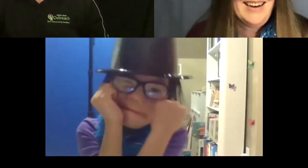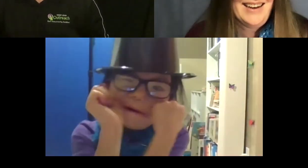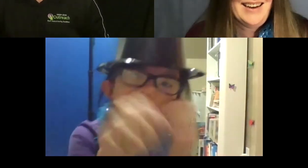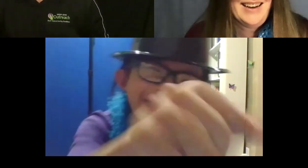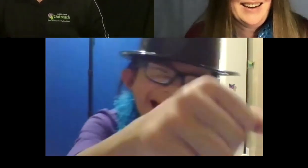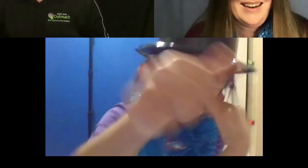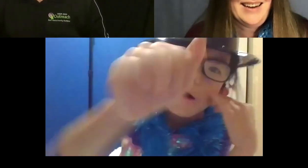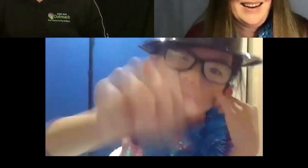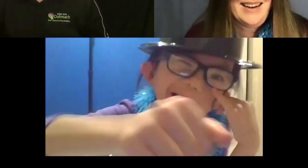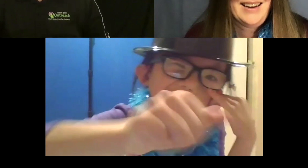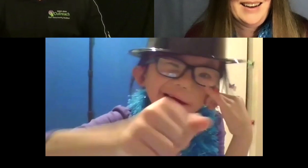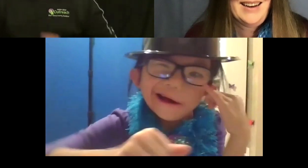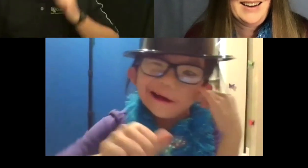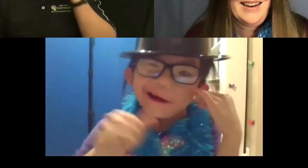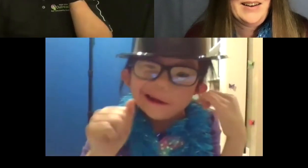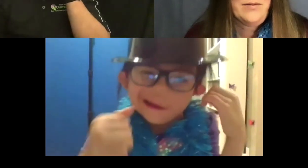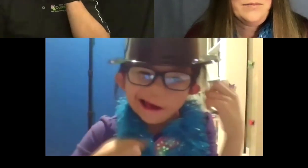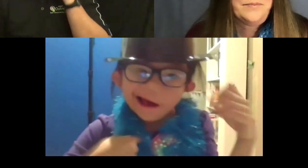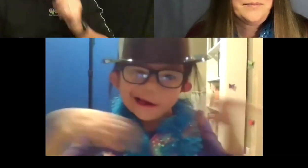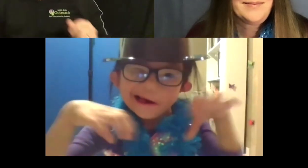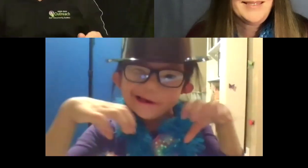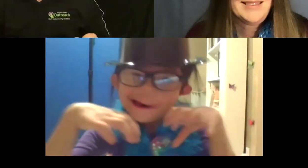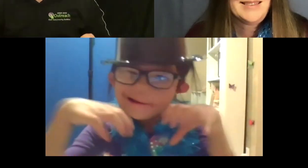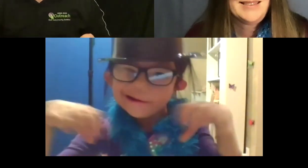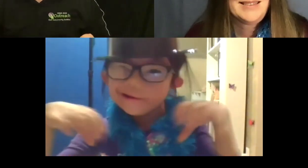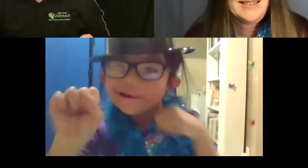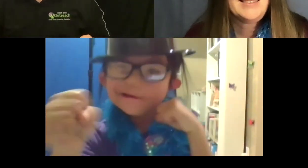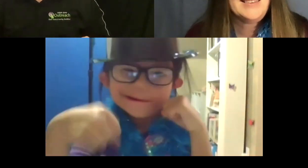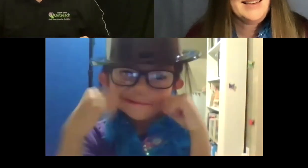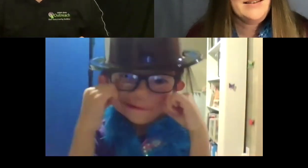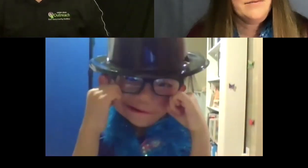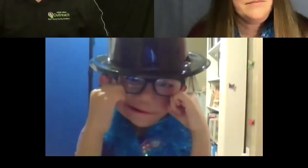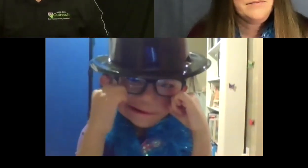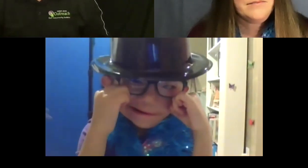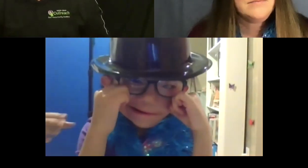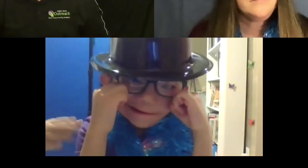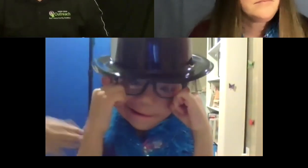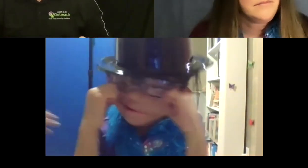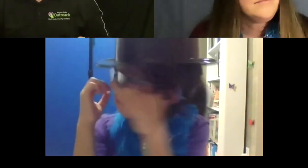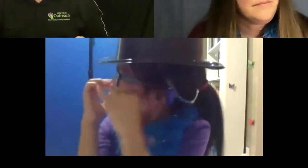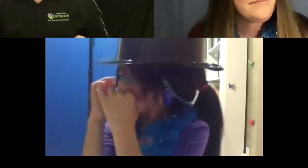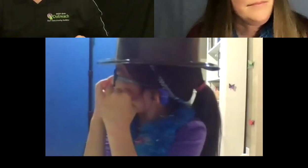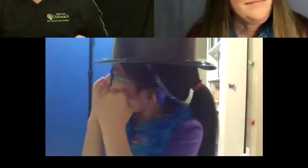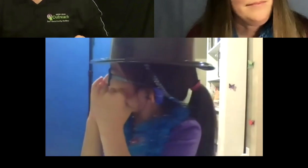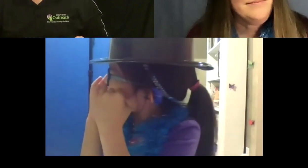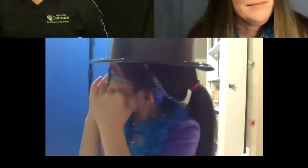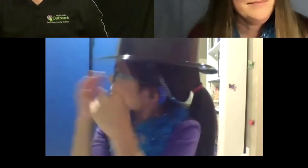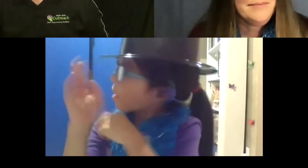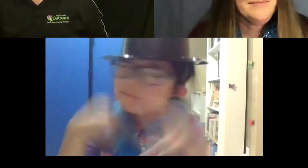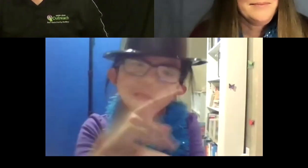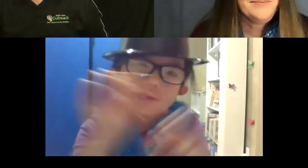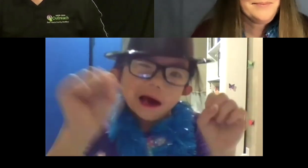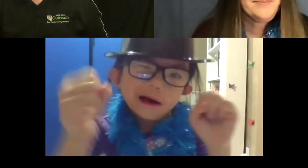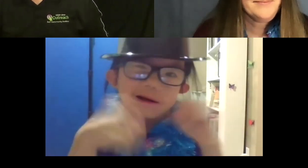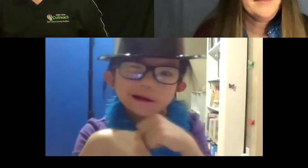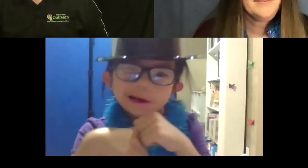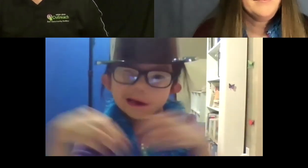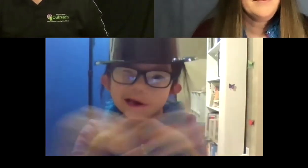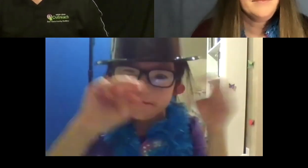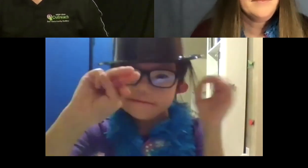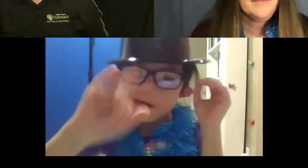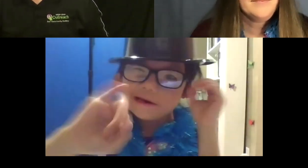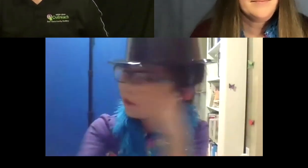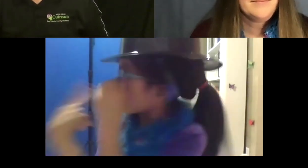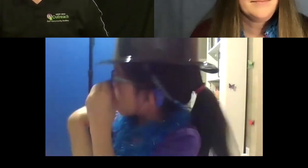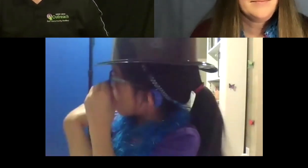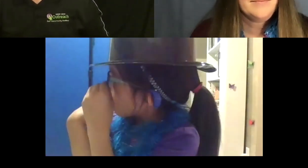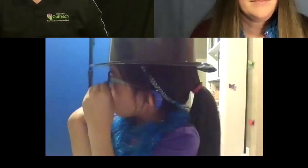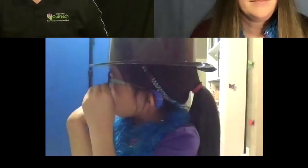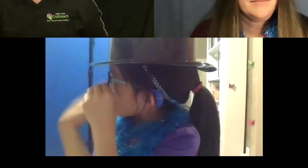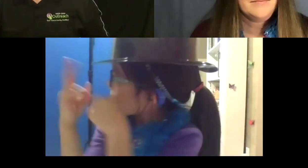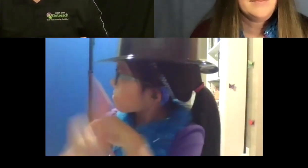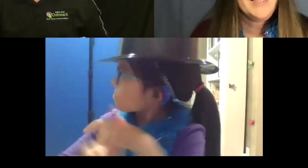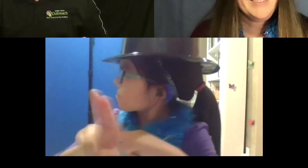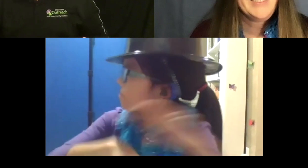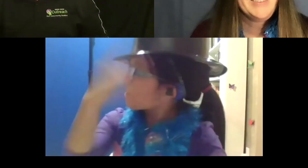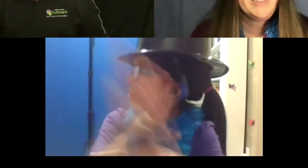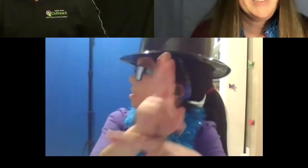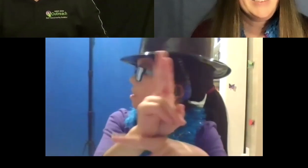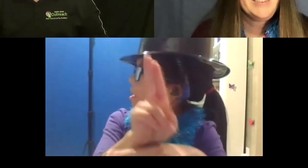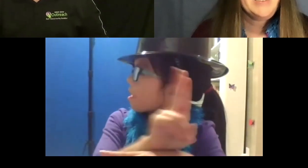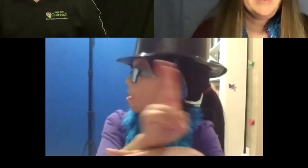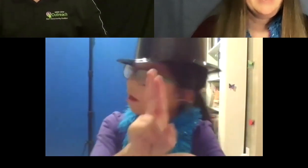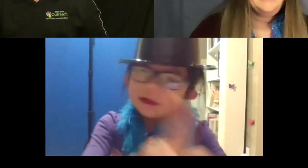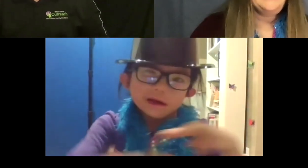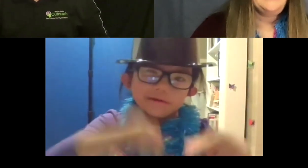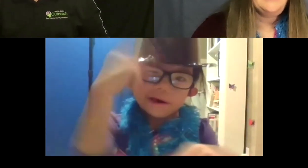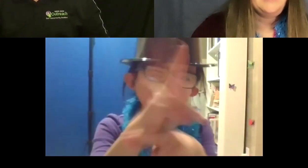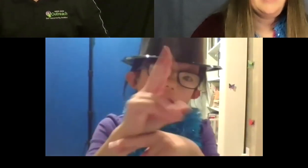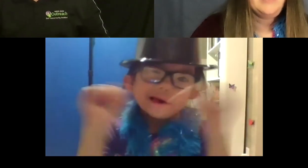Marian: Oh, yes, I do. I like to do a lot of other things. I lived in Michigan.